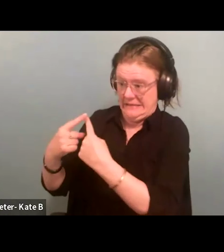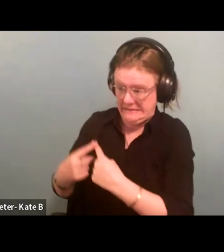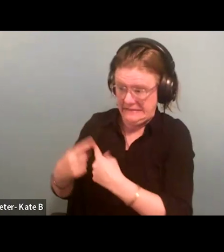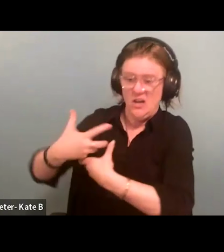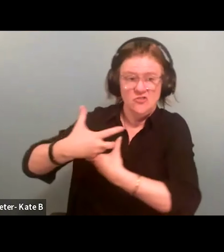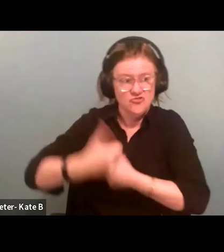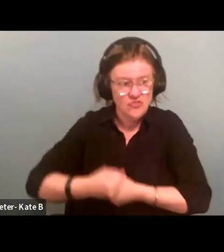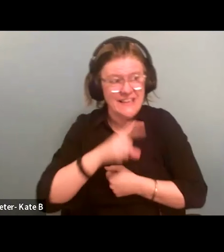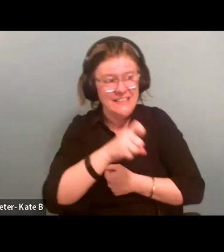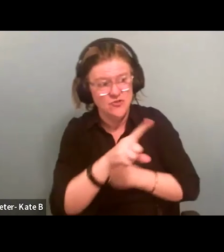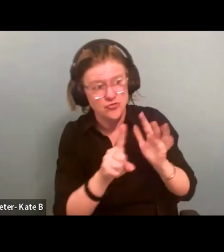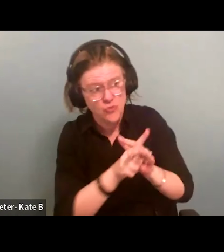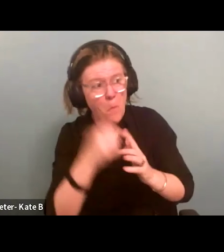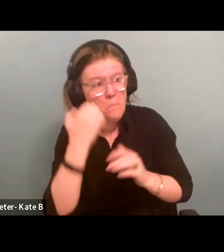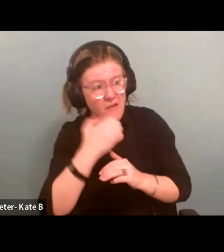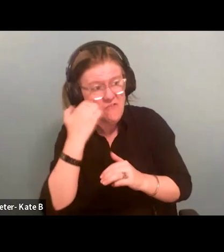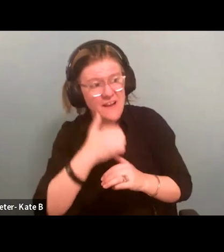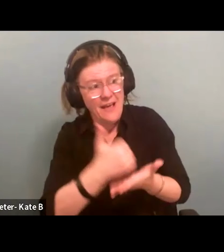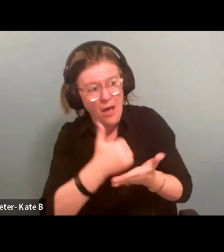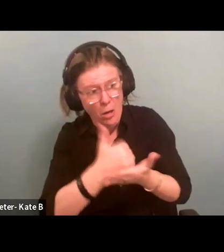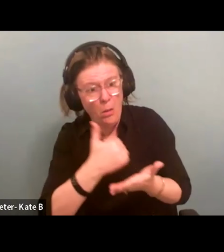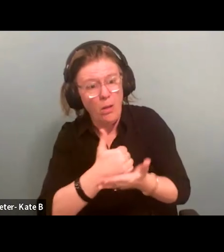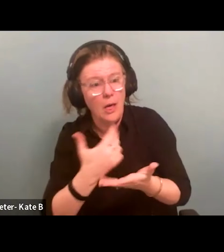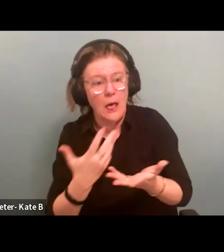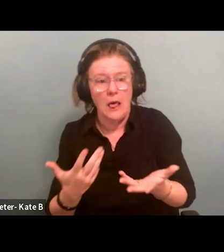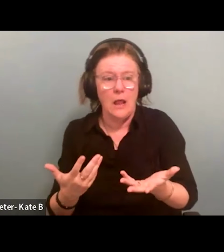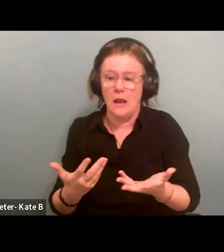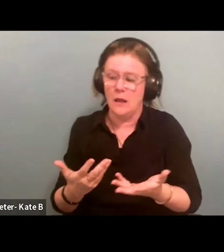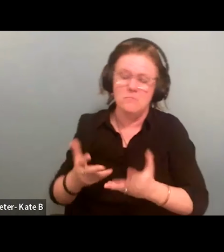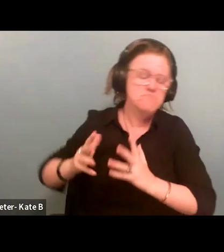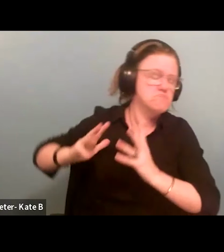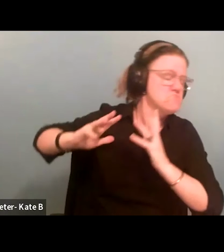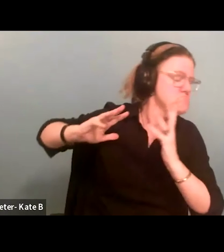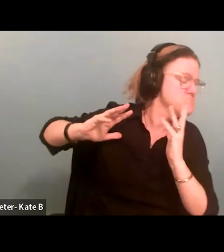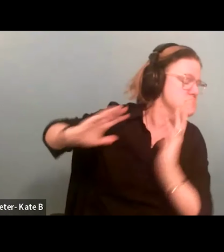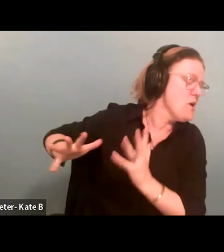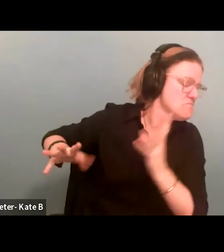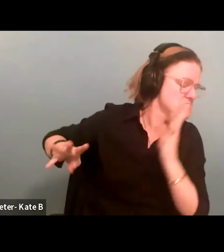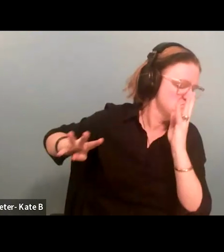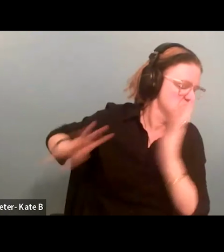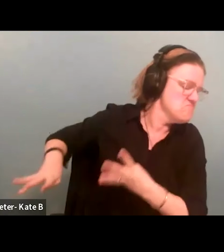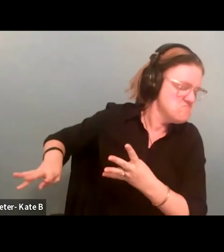adult, and you just walk away without providing the care that